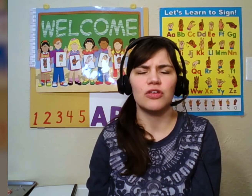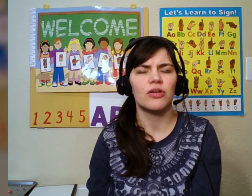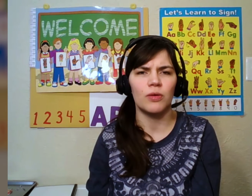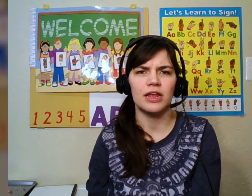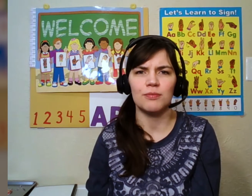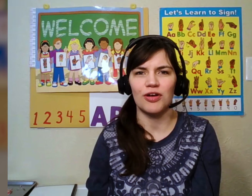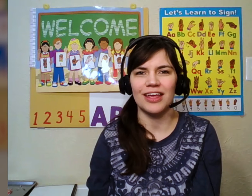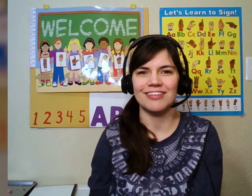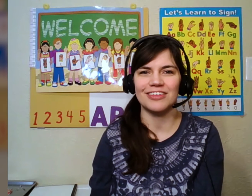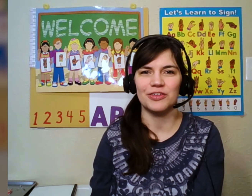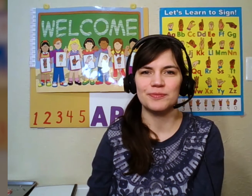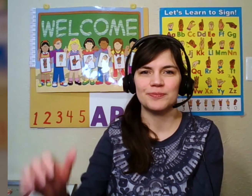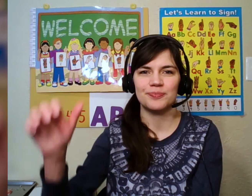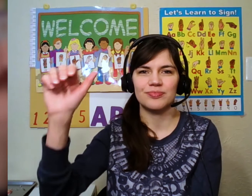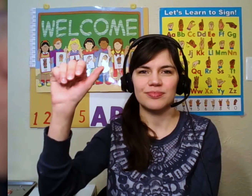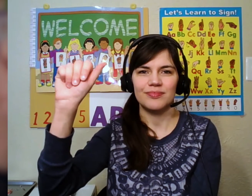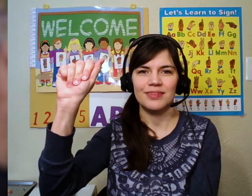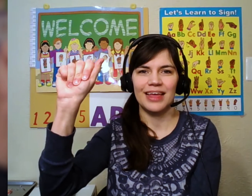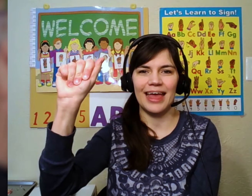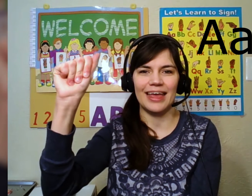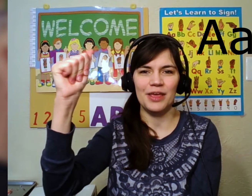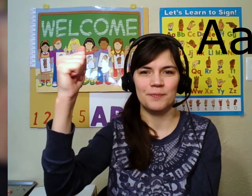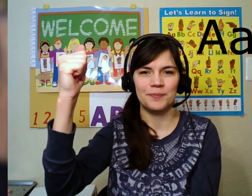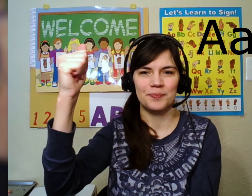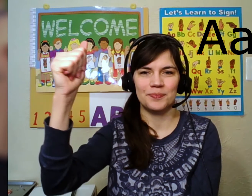it you're going to want to keep your hands still. A